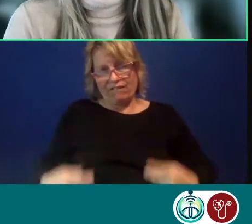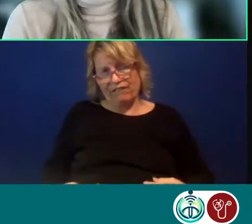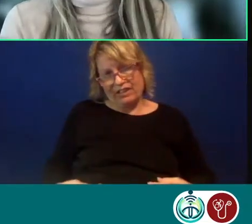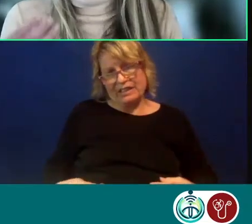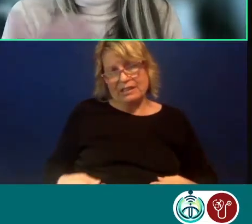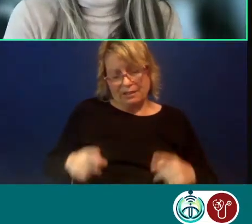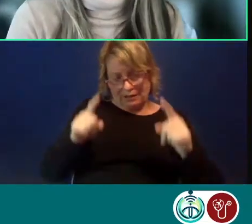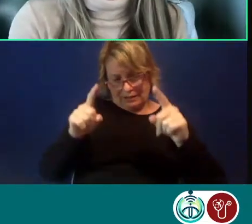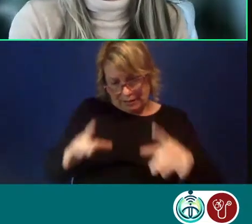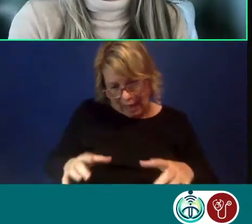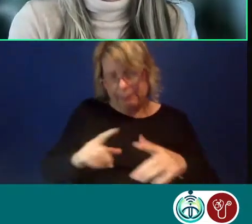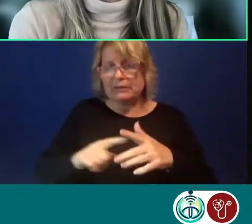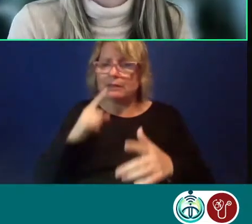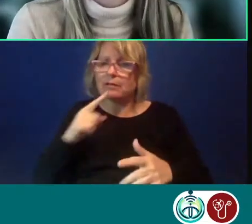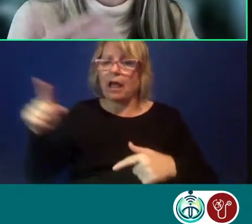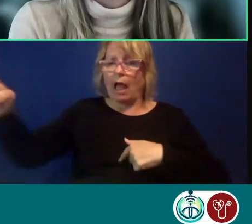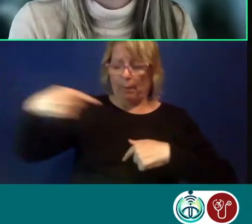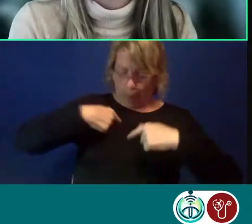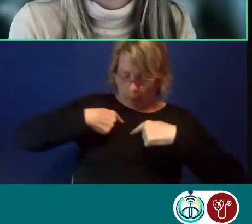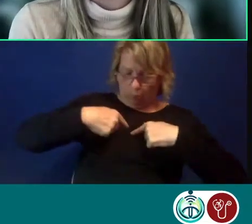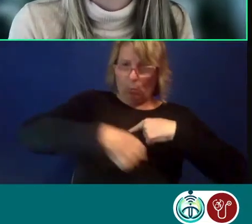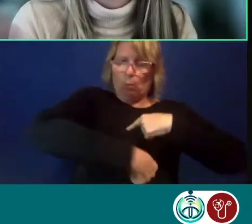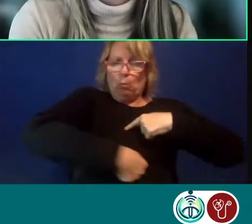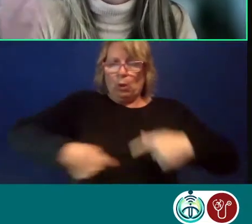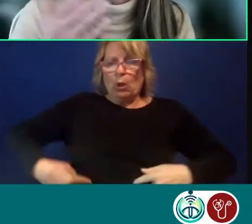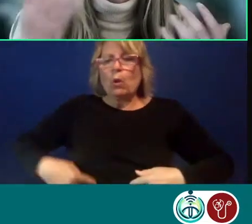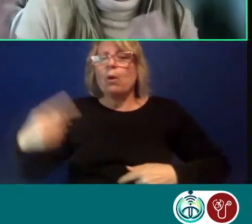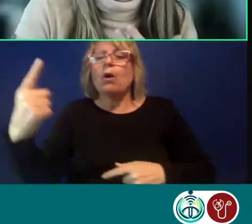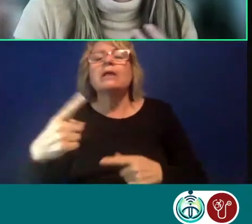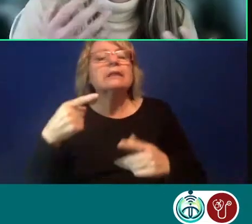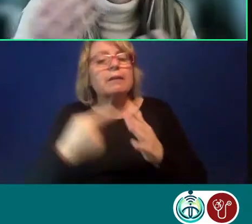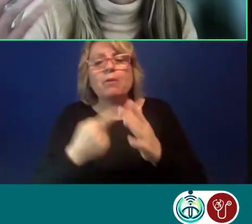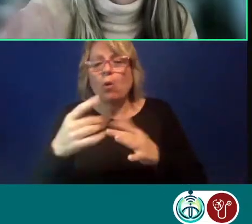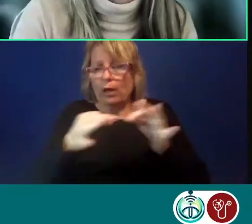me to just point to something or explain something further. And then we could work in a collaborative